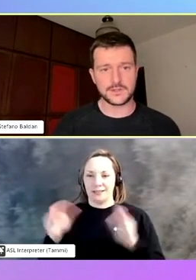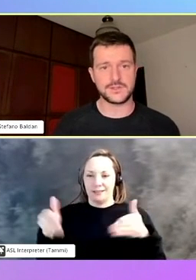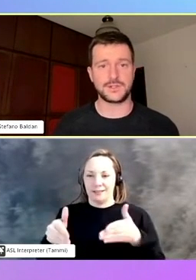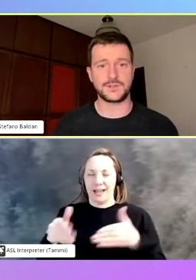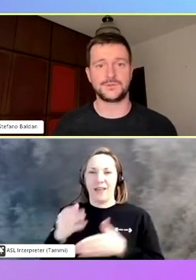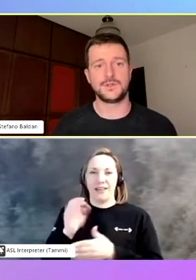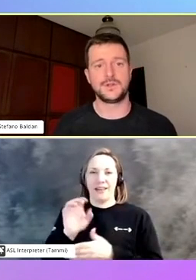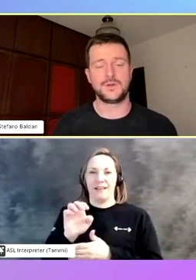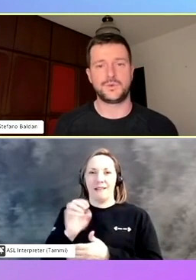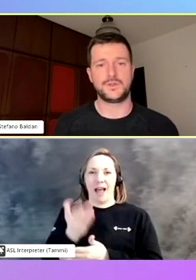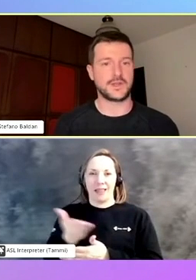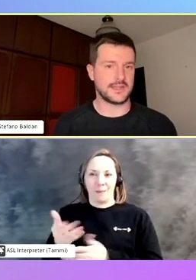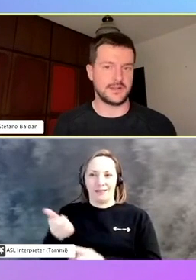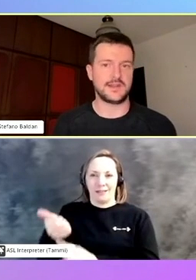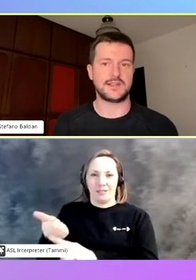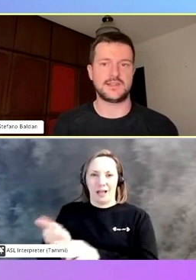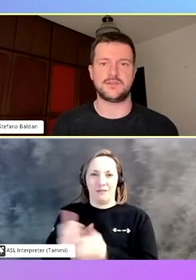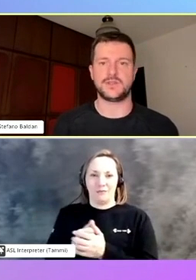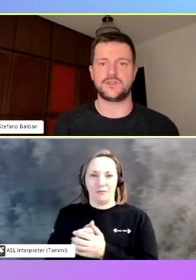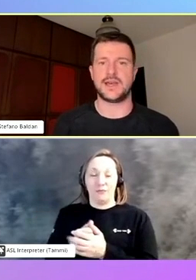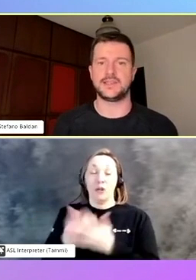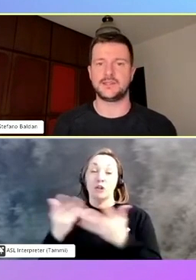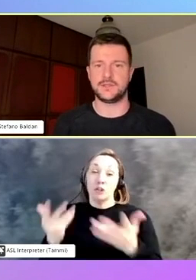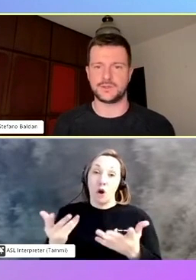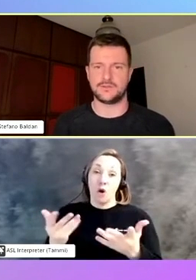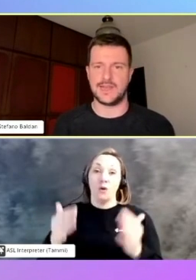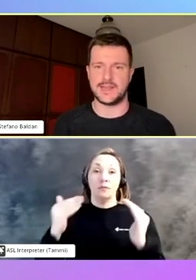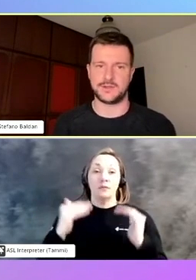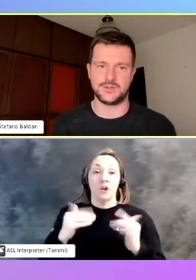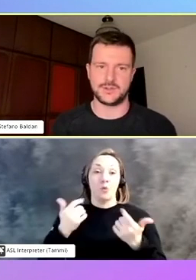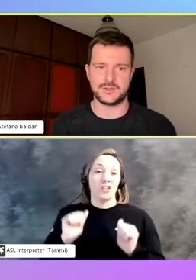content accessible. Unfortunately, our web product is